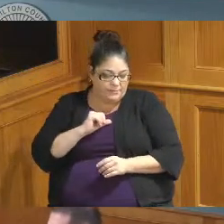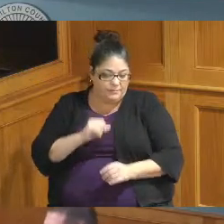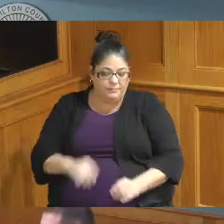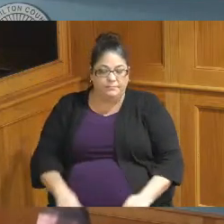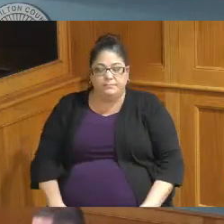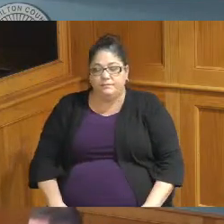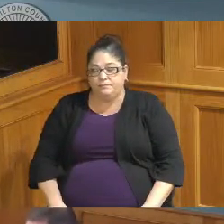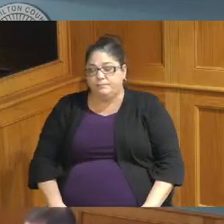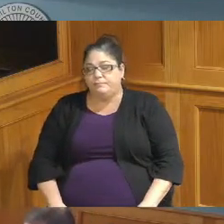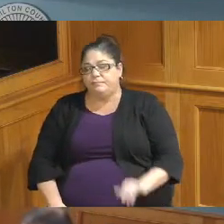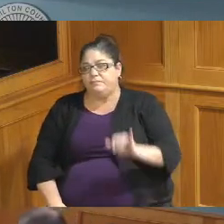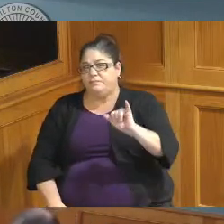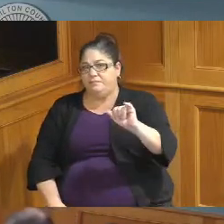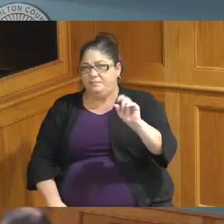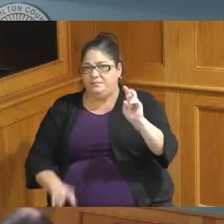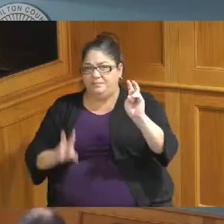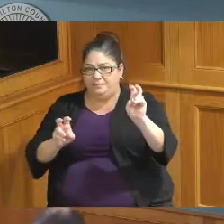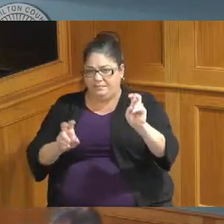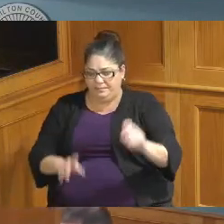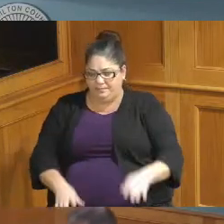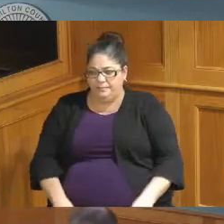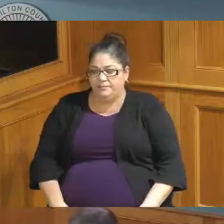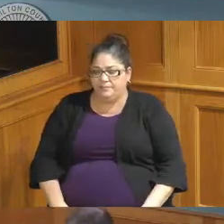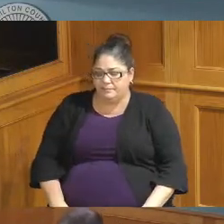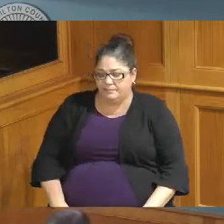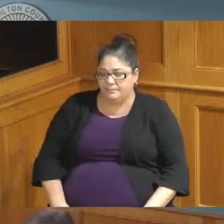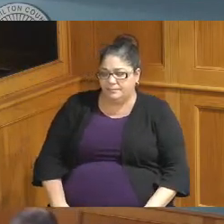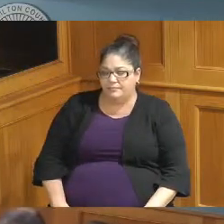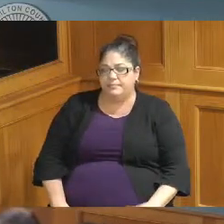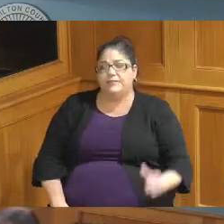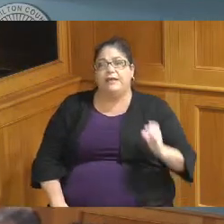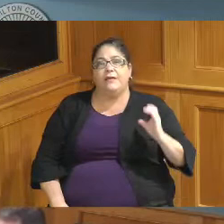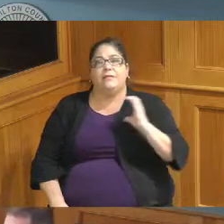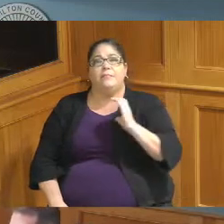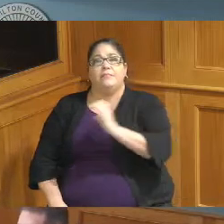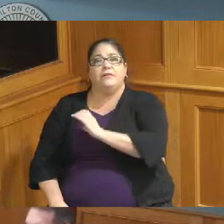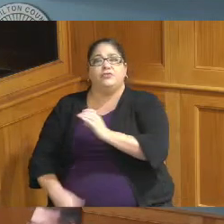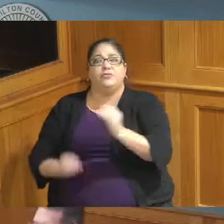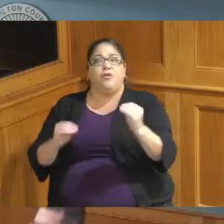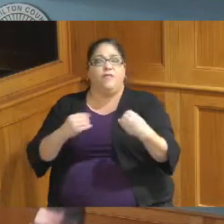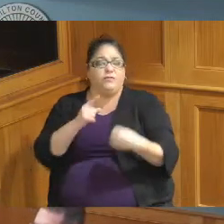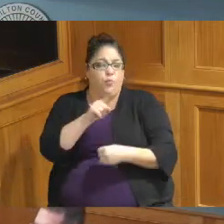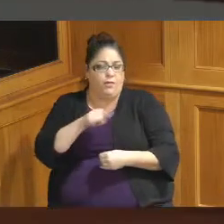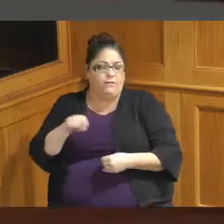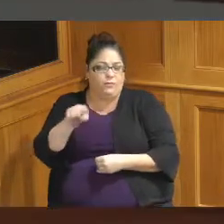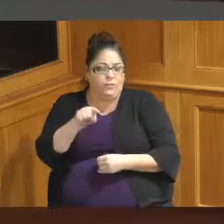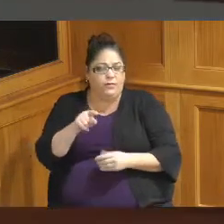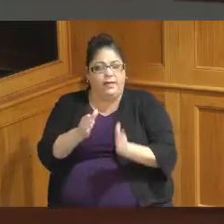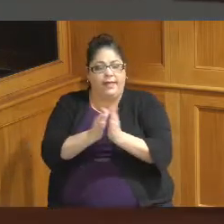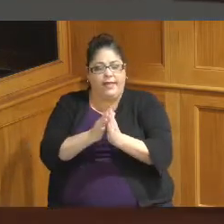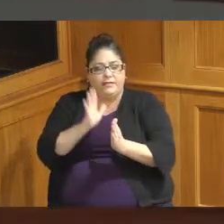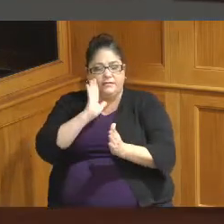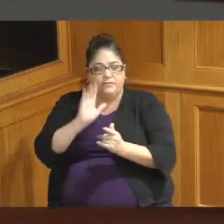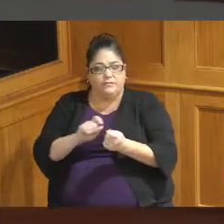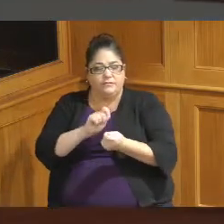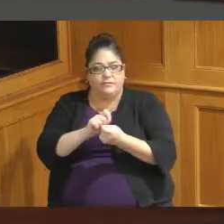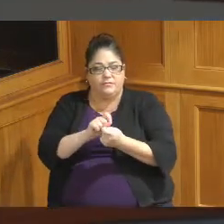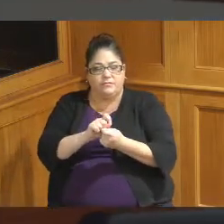Commissioner so we've had a Commission Office ask for some information about the the potential cost